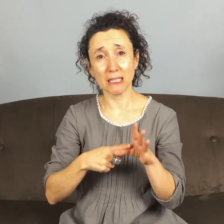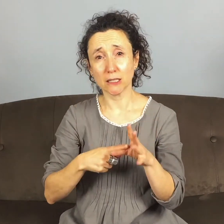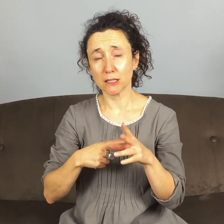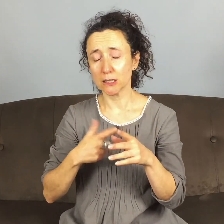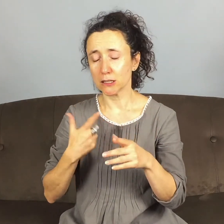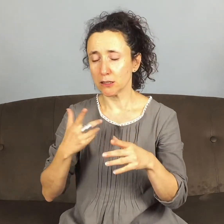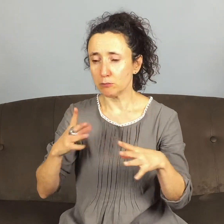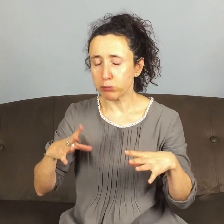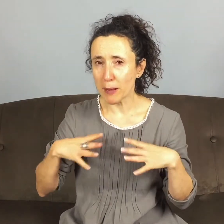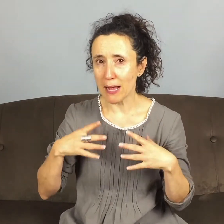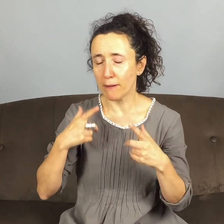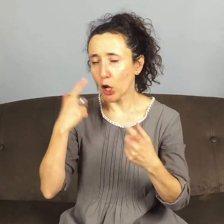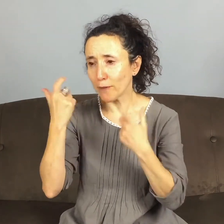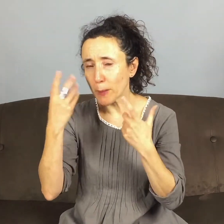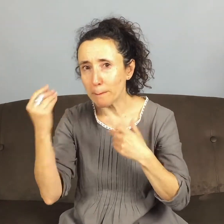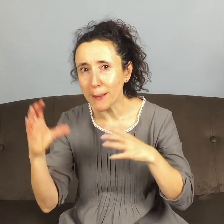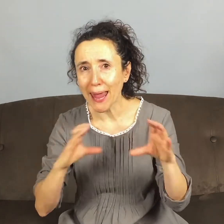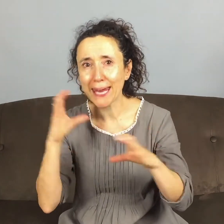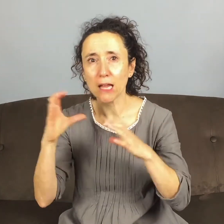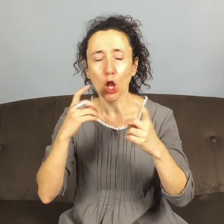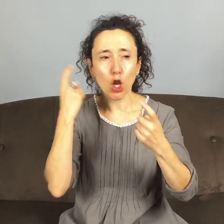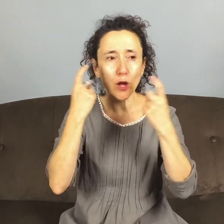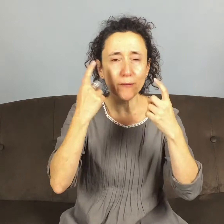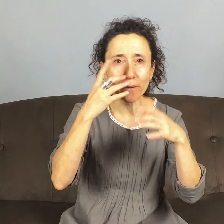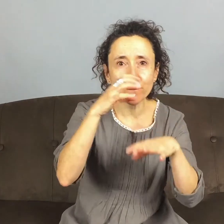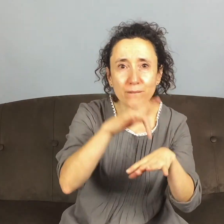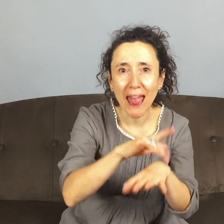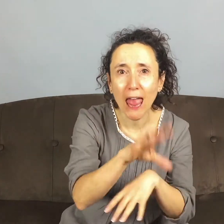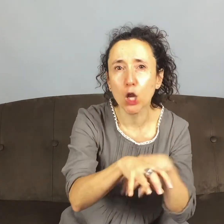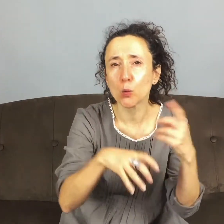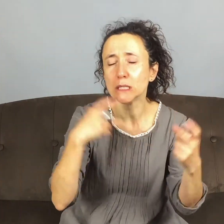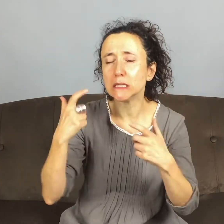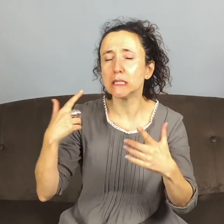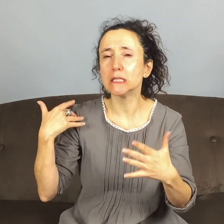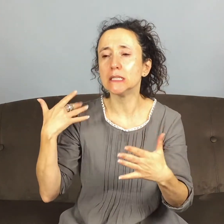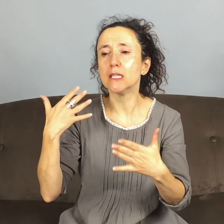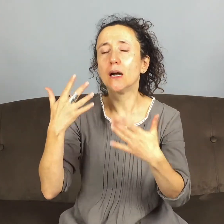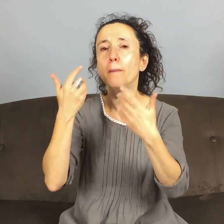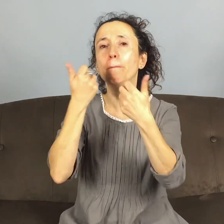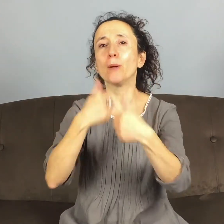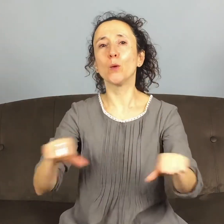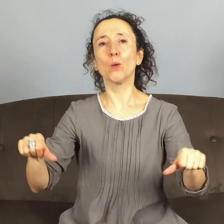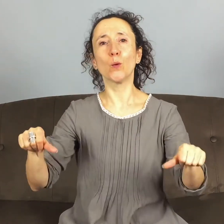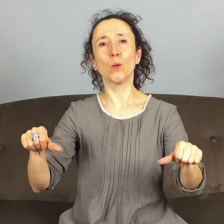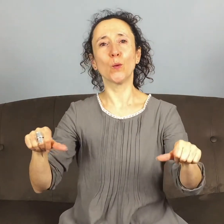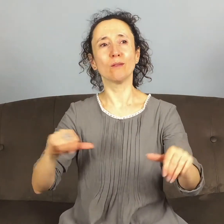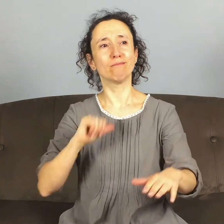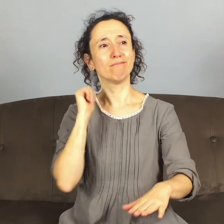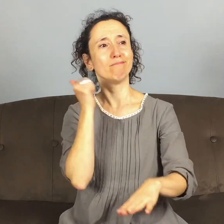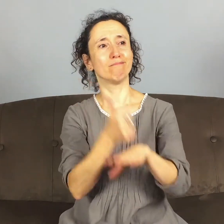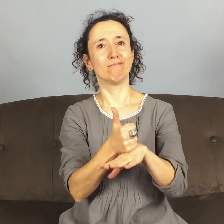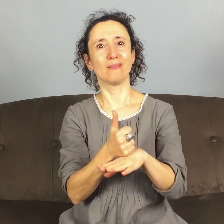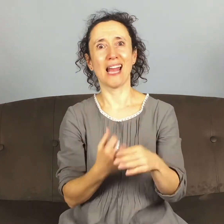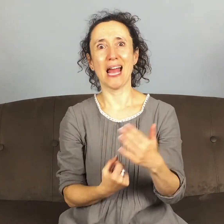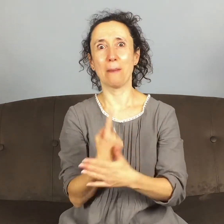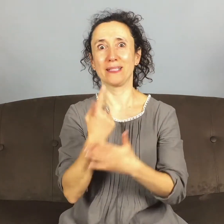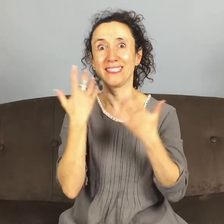Over the last 2 years, we have been sorting out all the preparations for the production including sourcing the funding and finding the right venue.